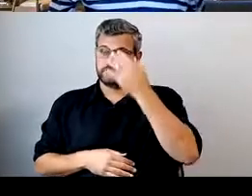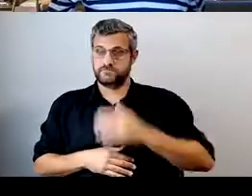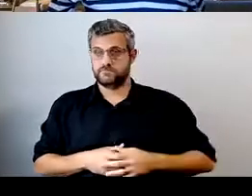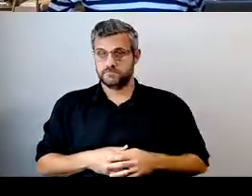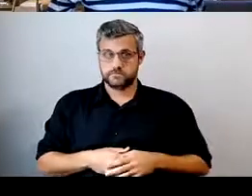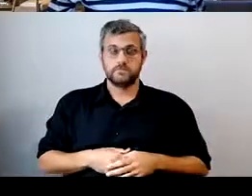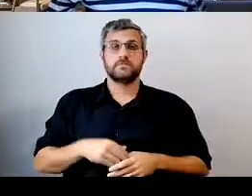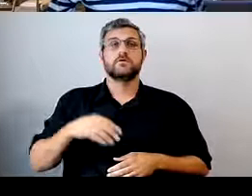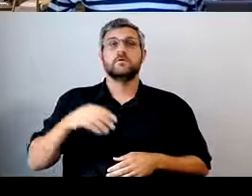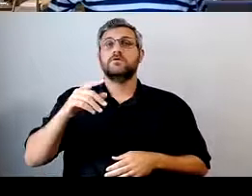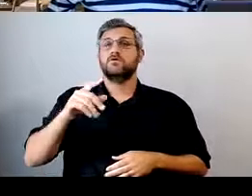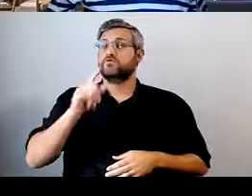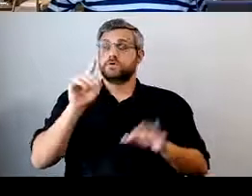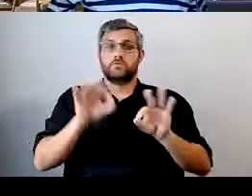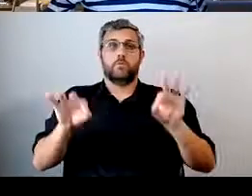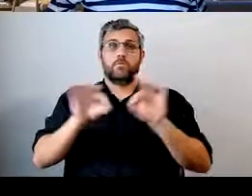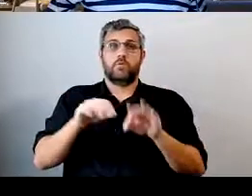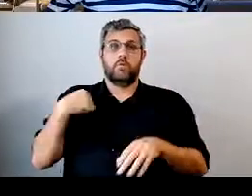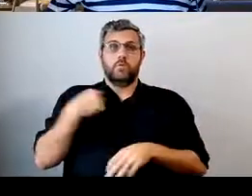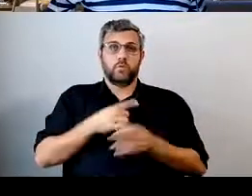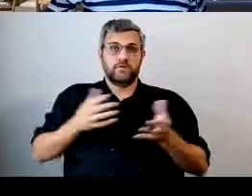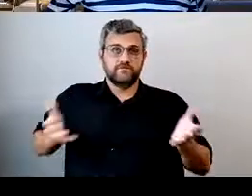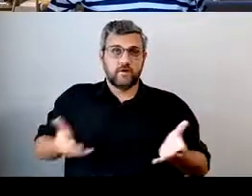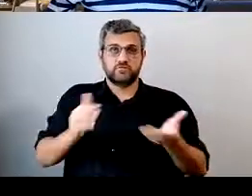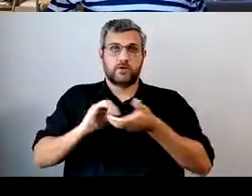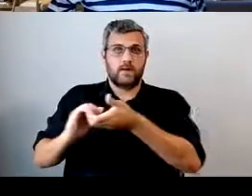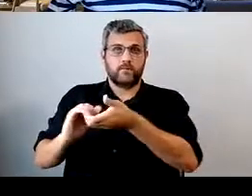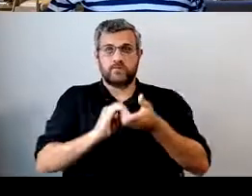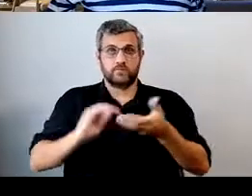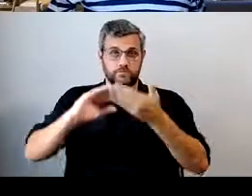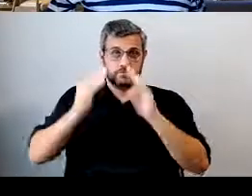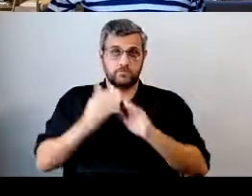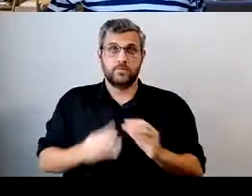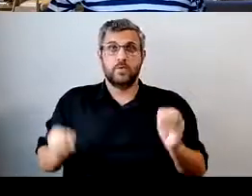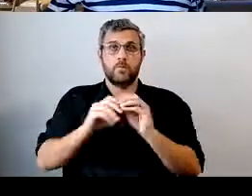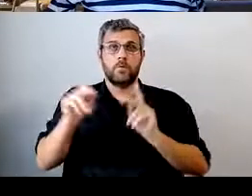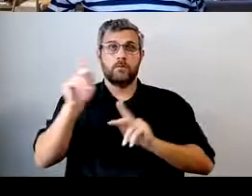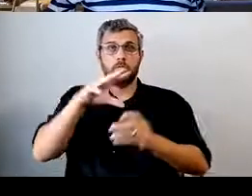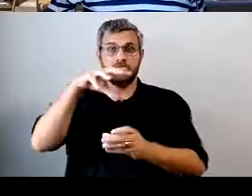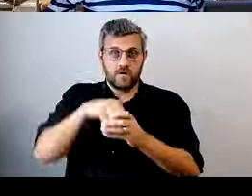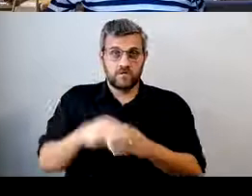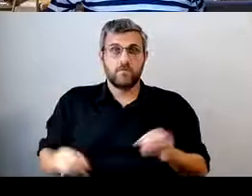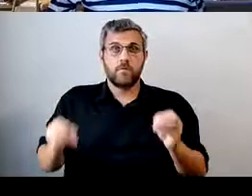So it's really important that we foster collaboration and community, right? So the more people that are involved and the more people that know the situation